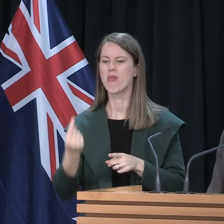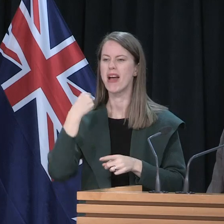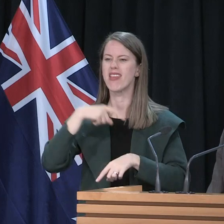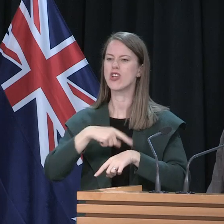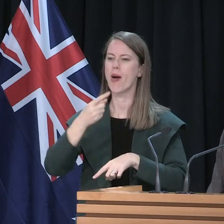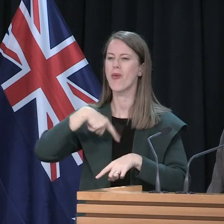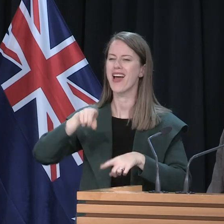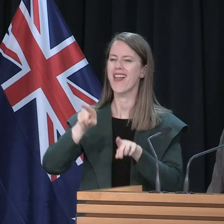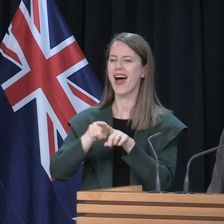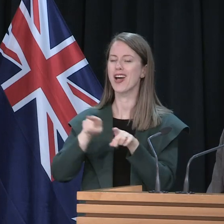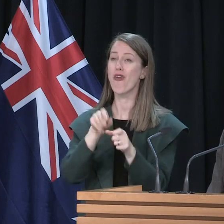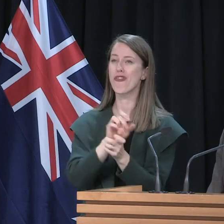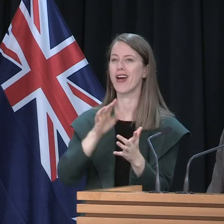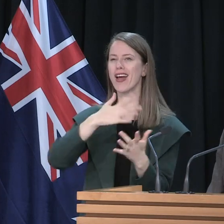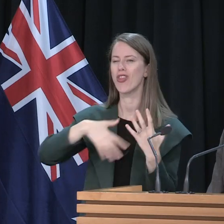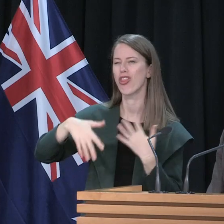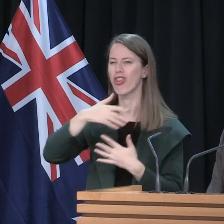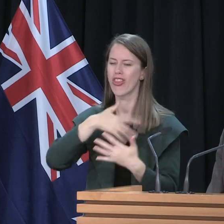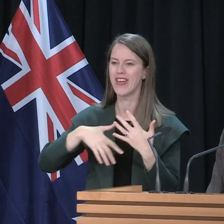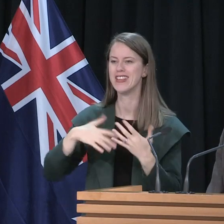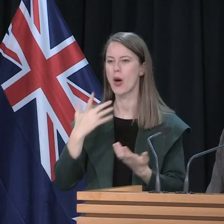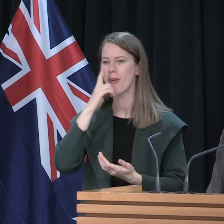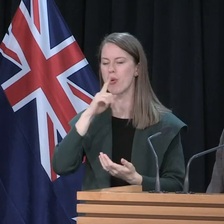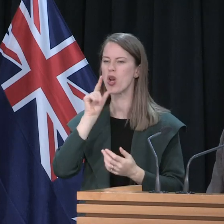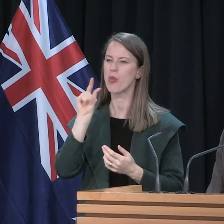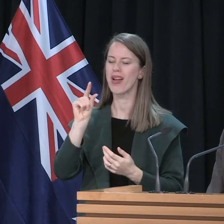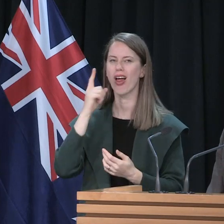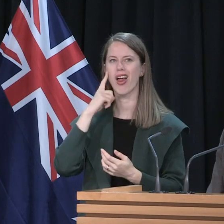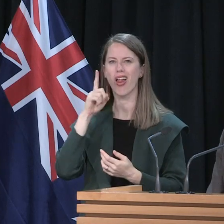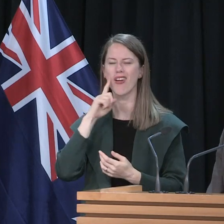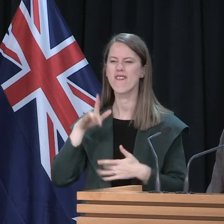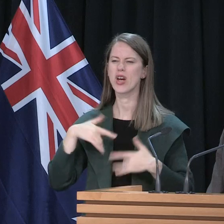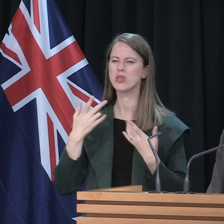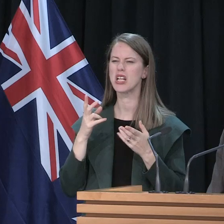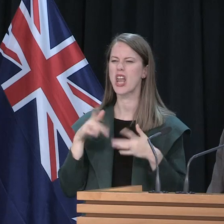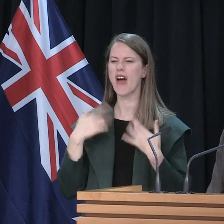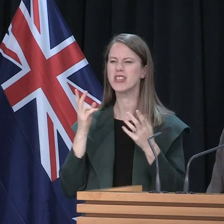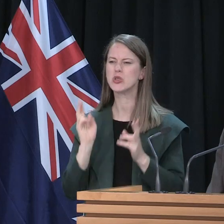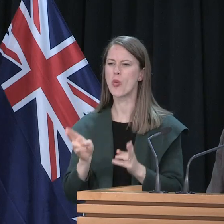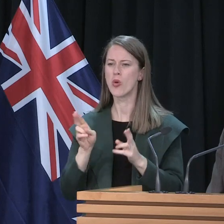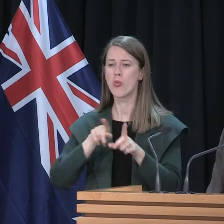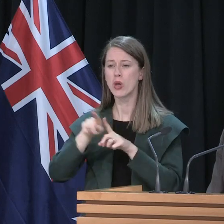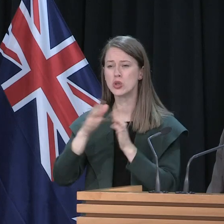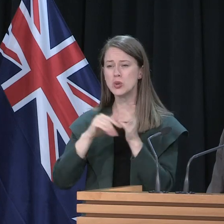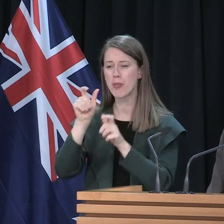we released the app, we already kind of started to regain our freedom at that point and so I think there is